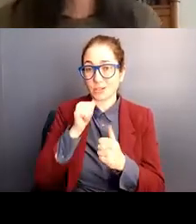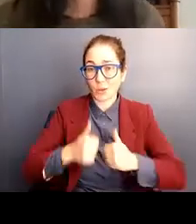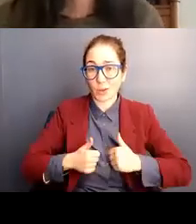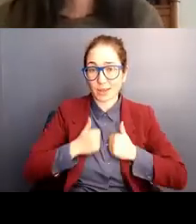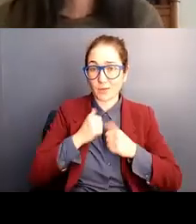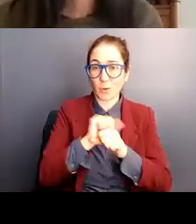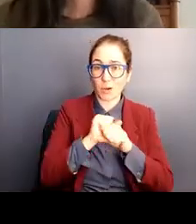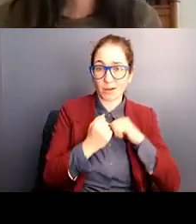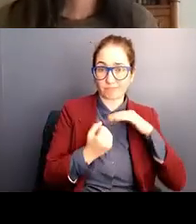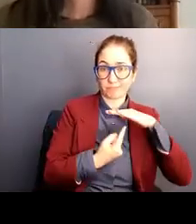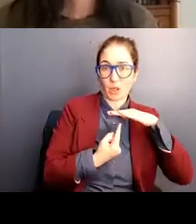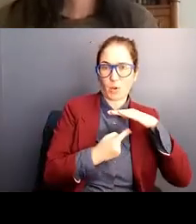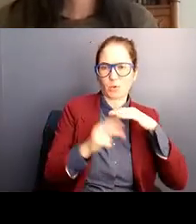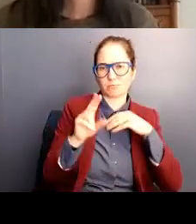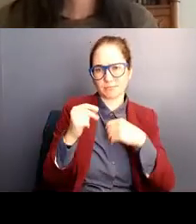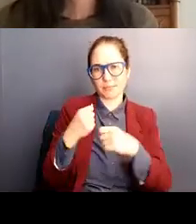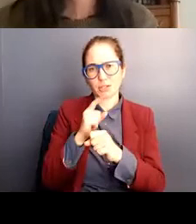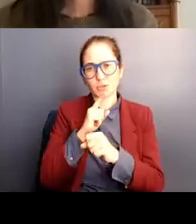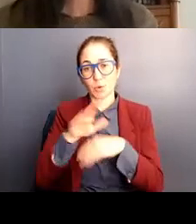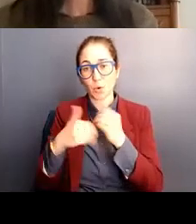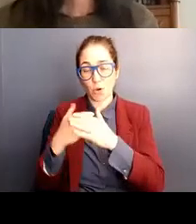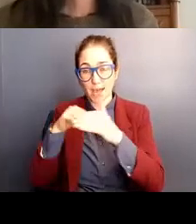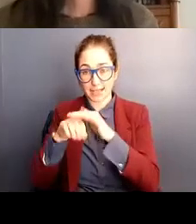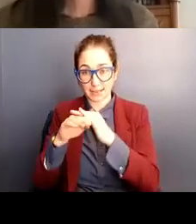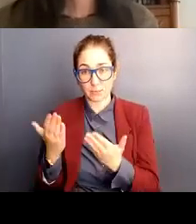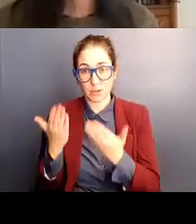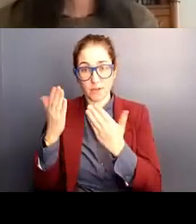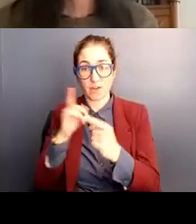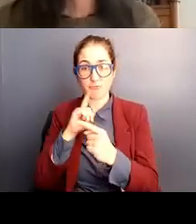to make sure that the access you're providing is of a high quality.